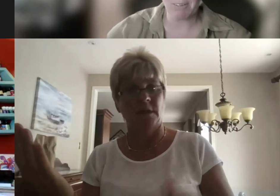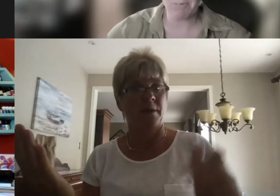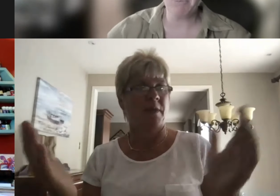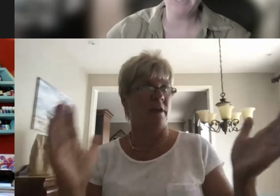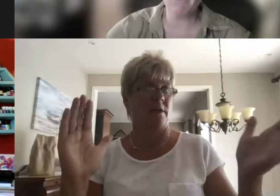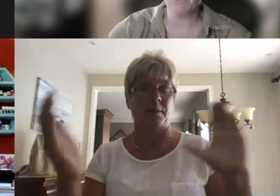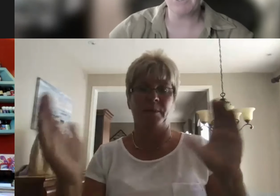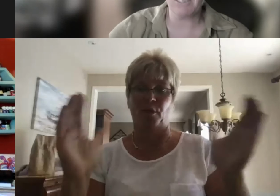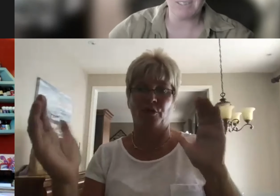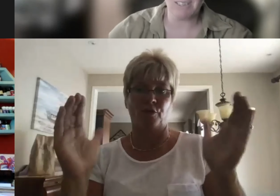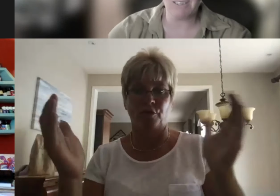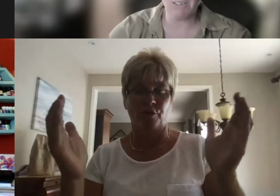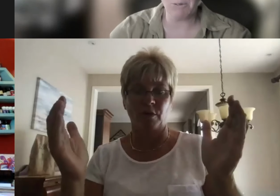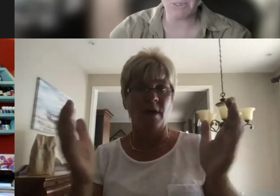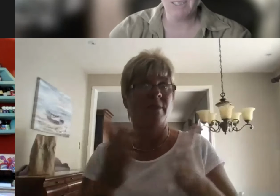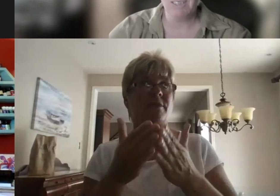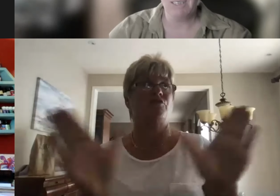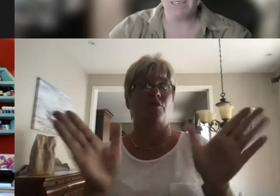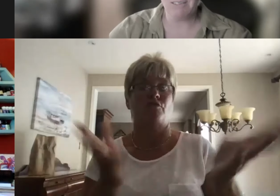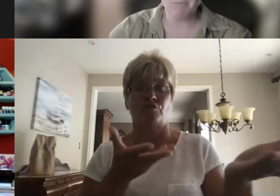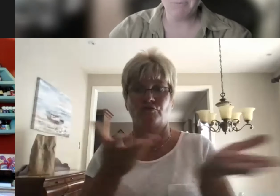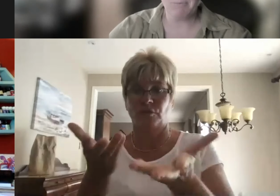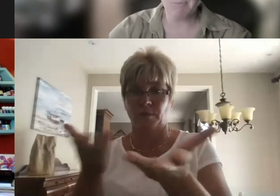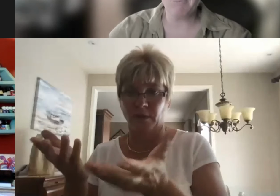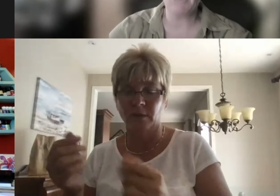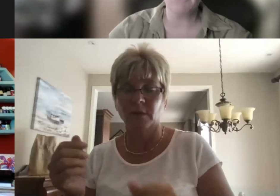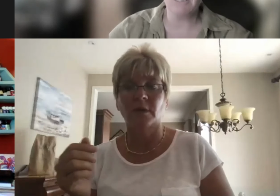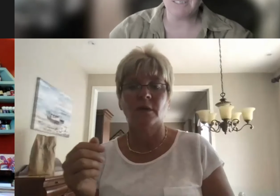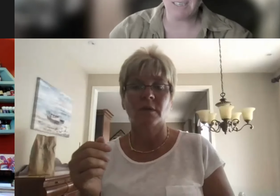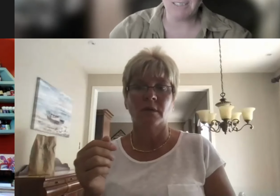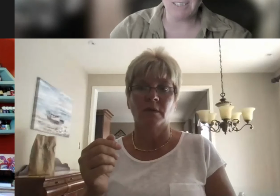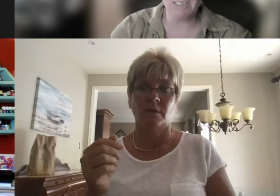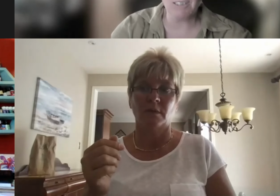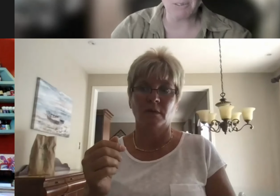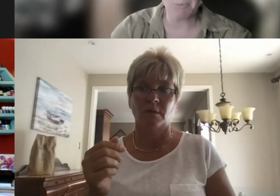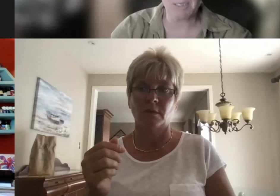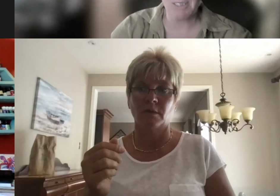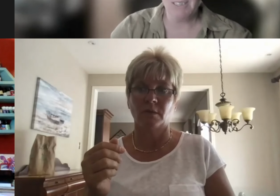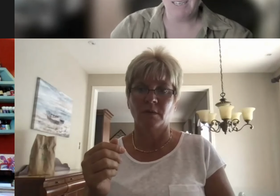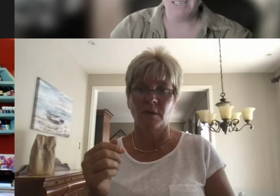everybody versus those bounded identity groups.